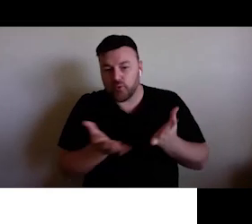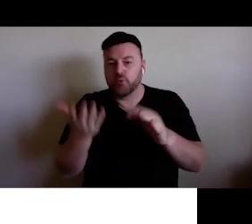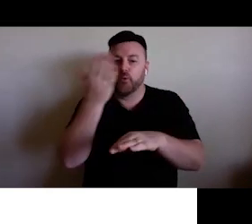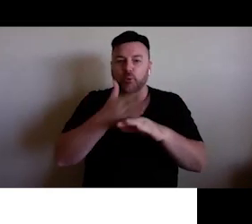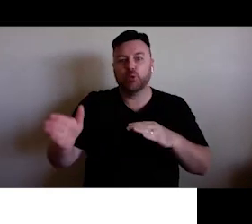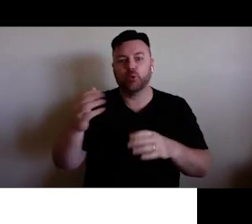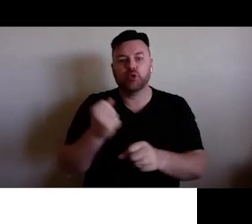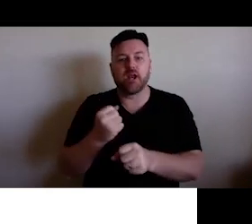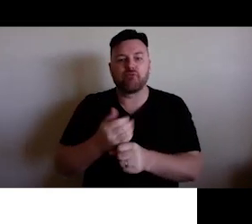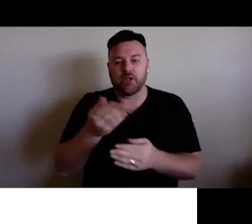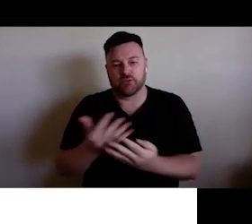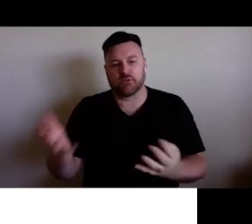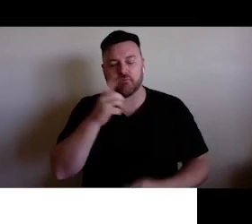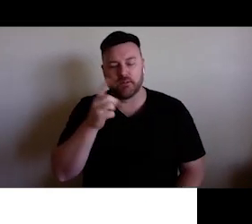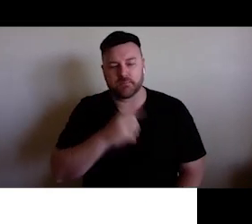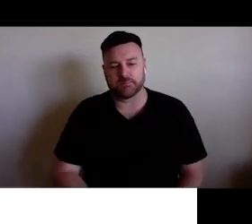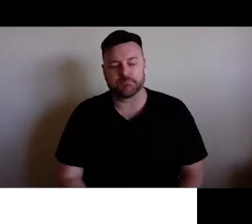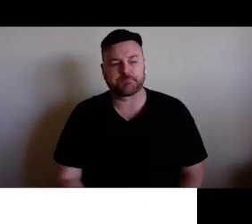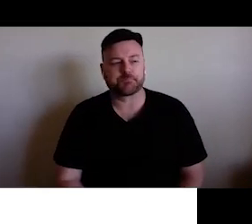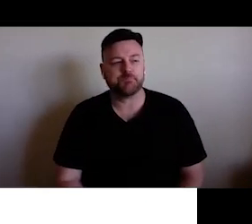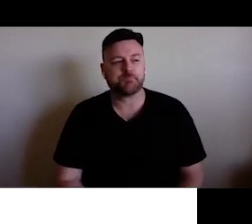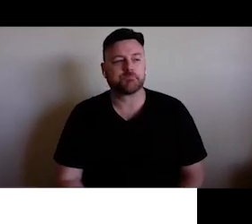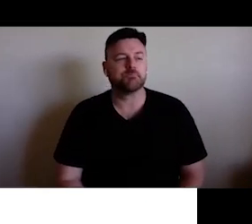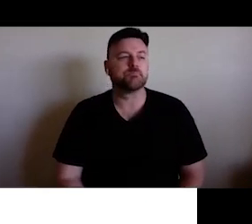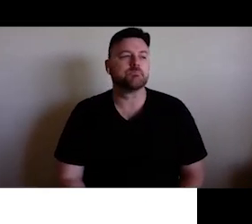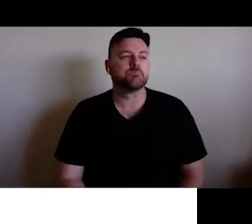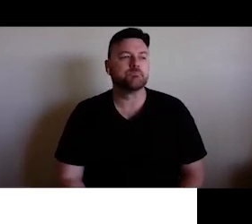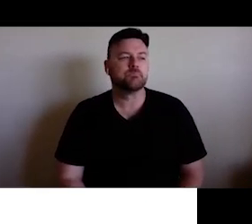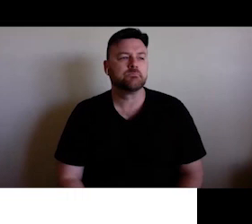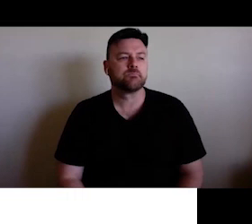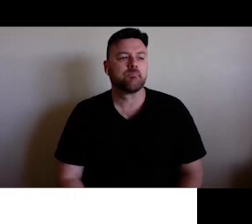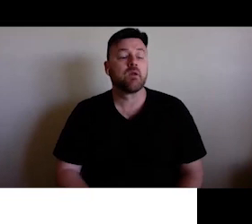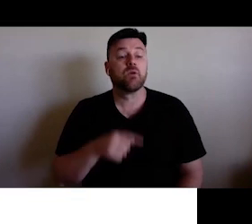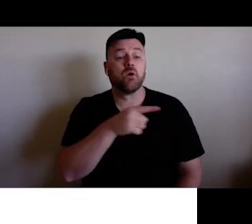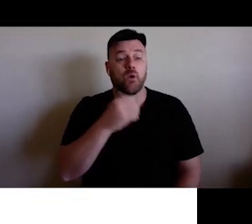blog to get people into sewing. Over a period of time, it became really